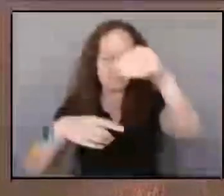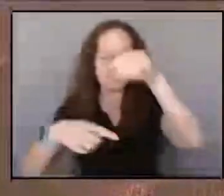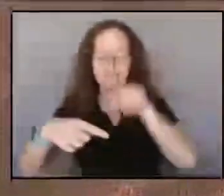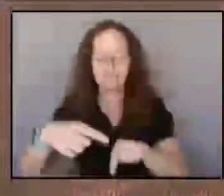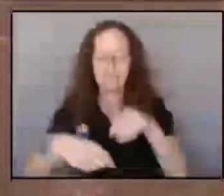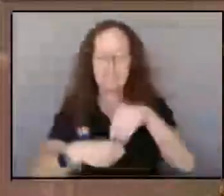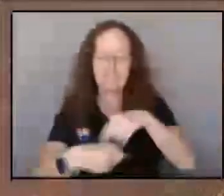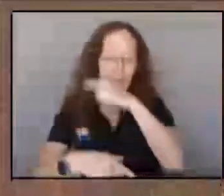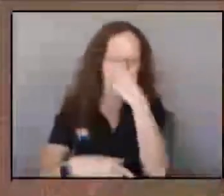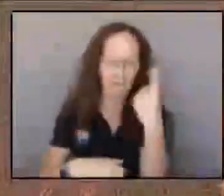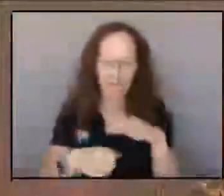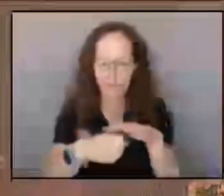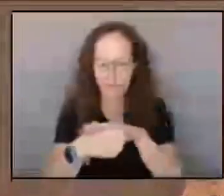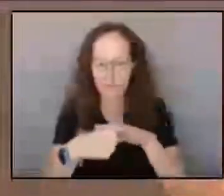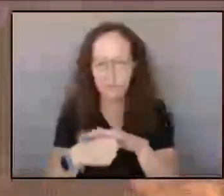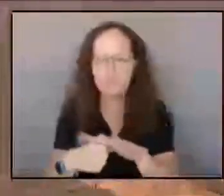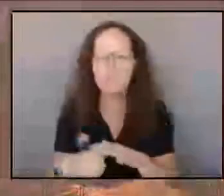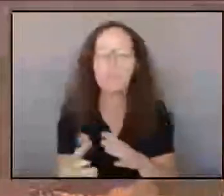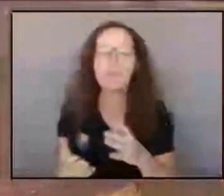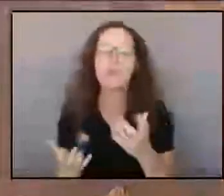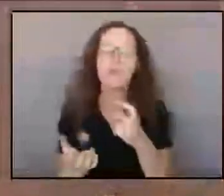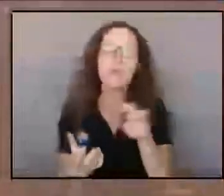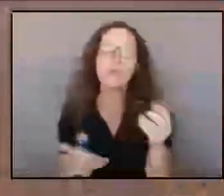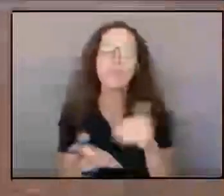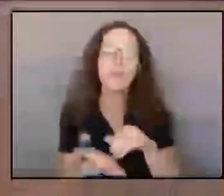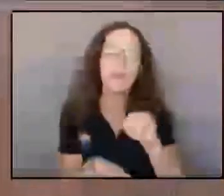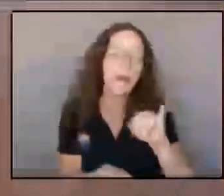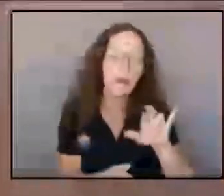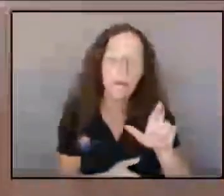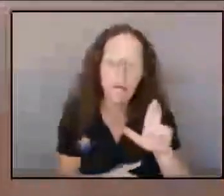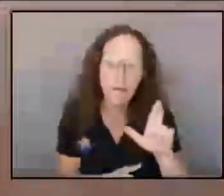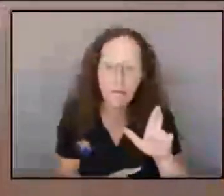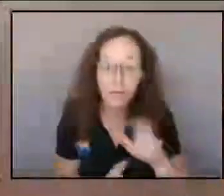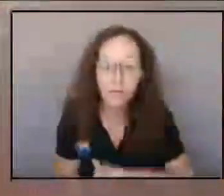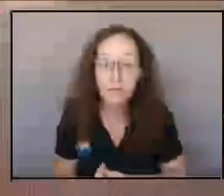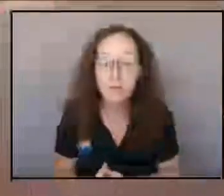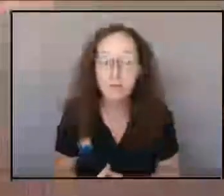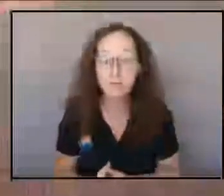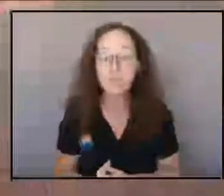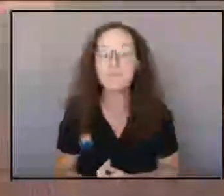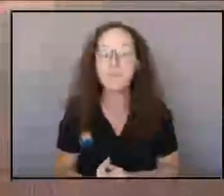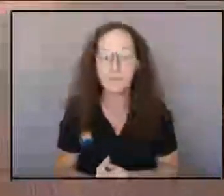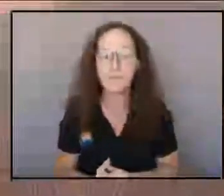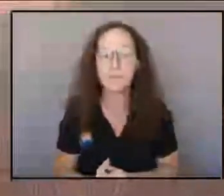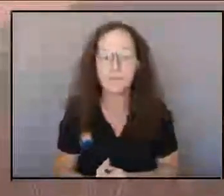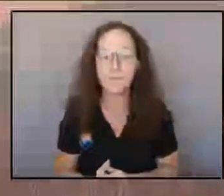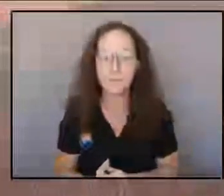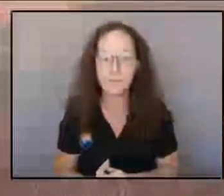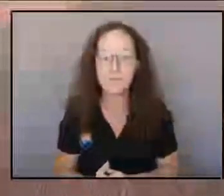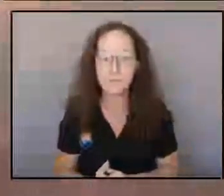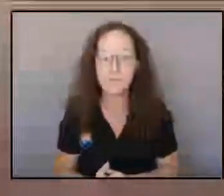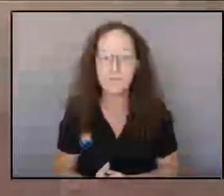BACK TO IR AND THAT'S OVER BY ROMERO LAKE IS WHAT